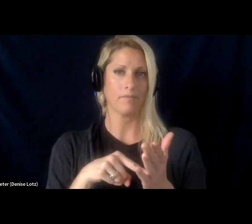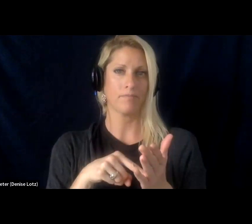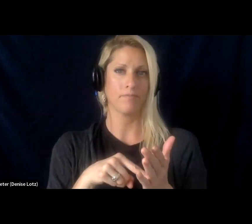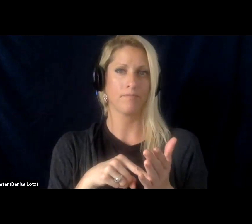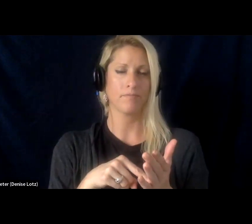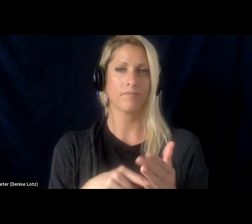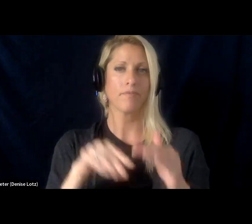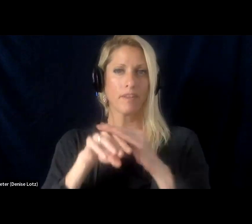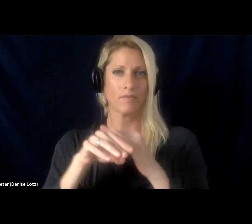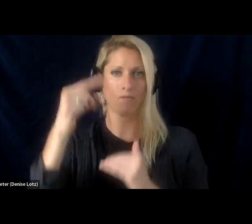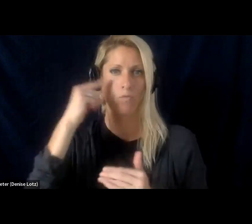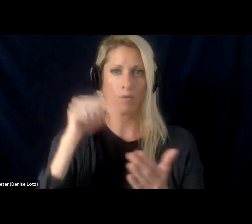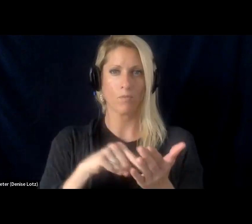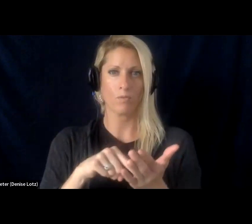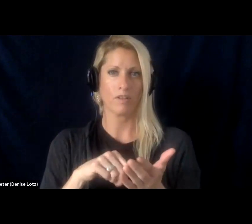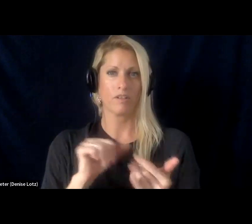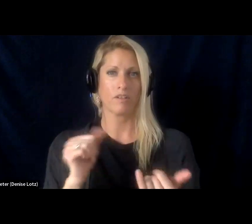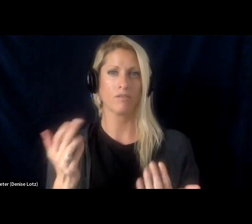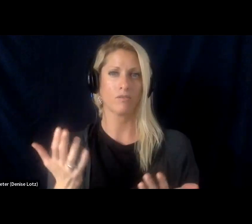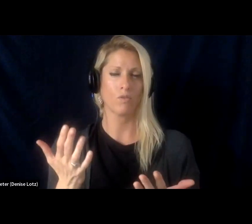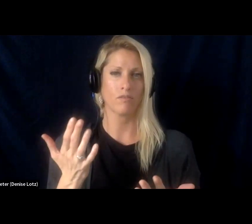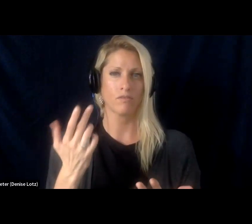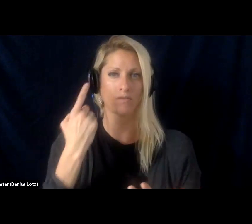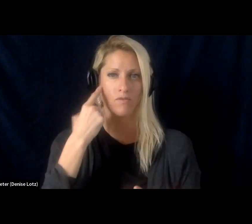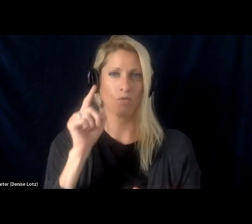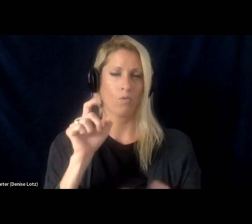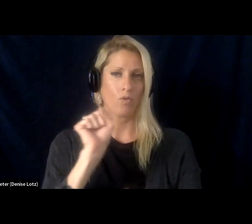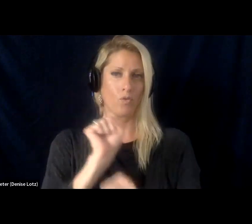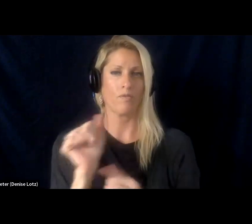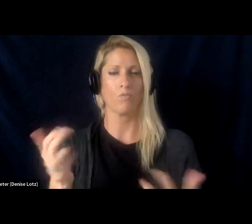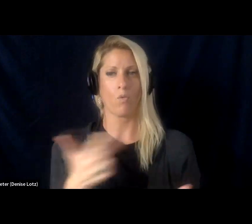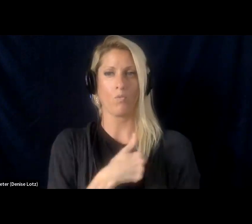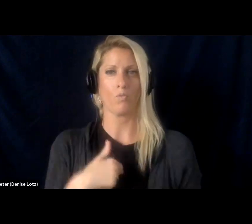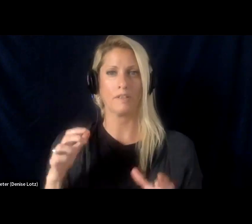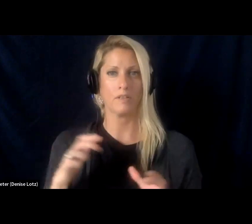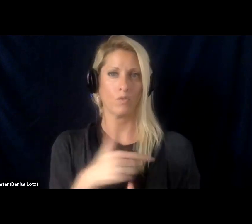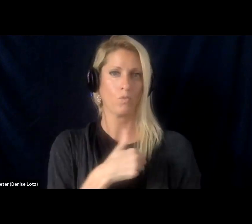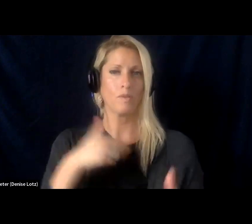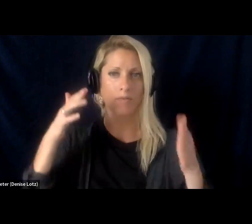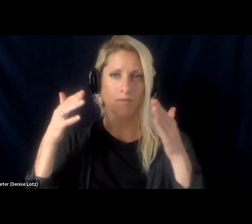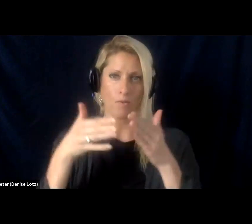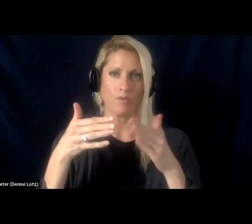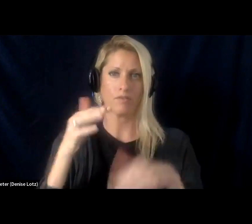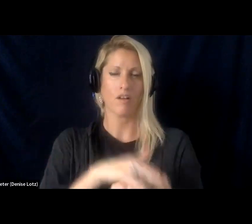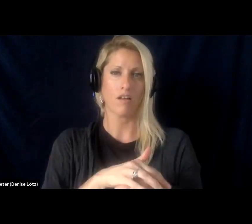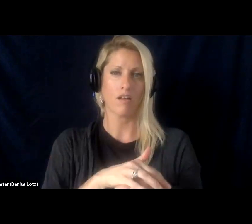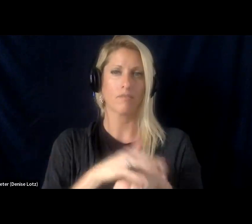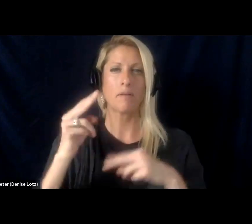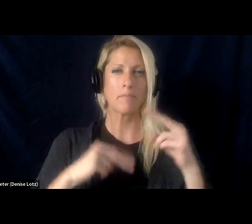2 main drivers for the work that we did. We have been focused on building just like Sonia